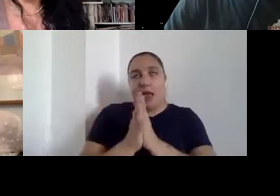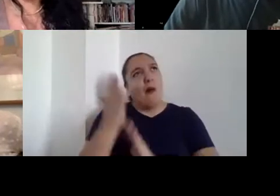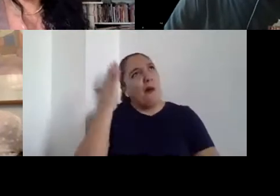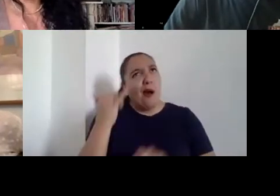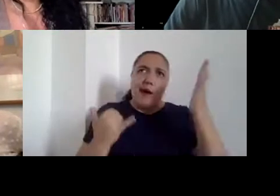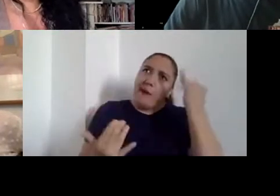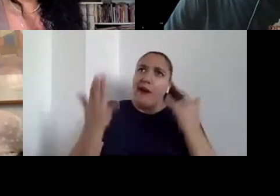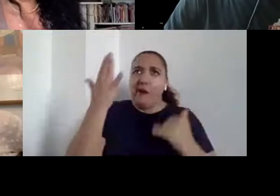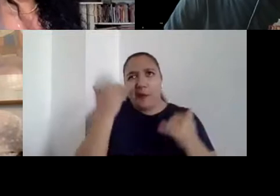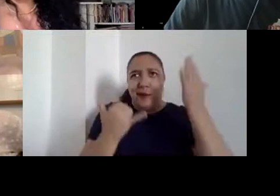You're also